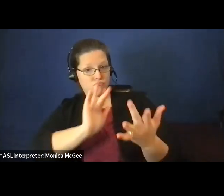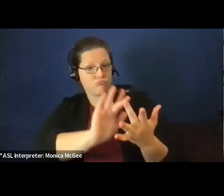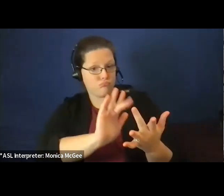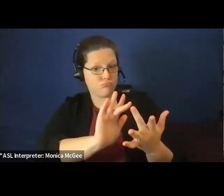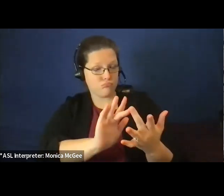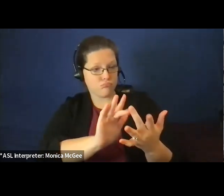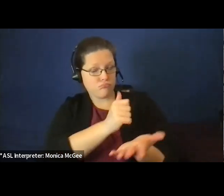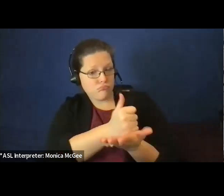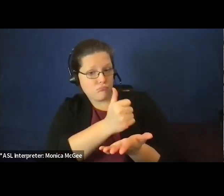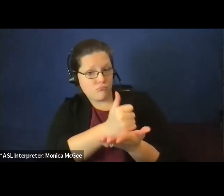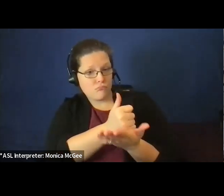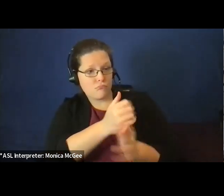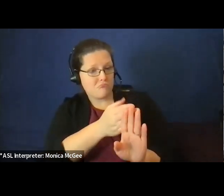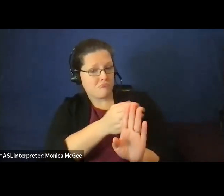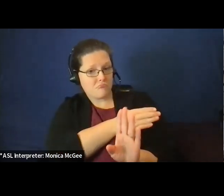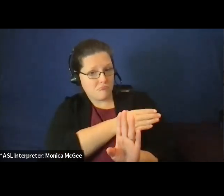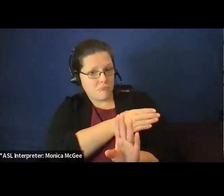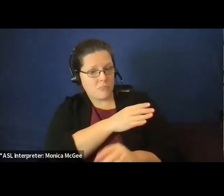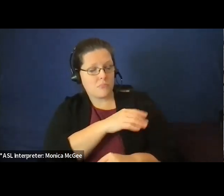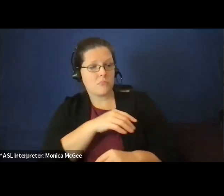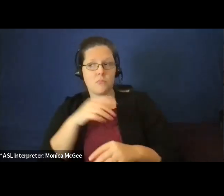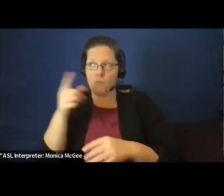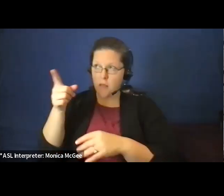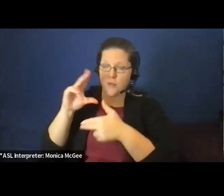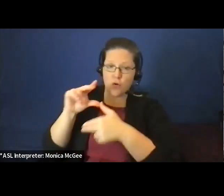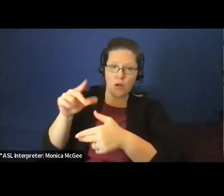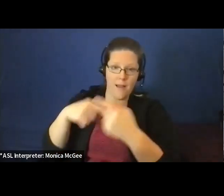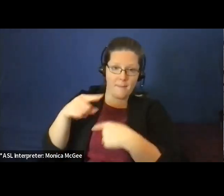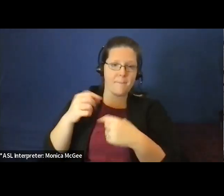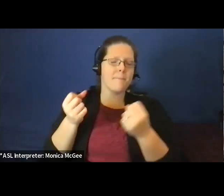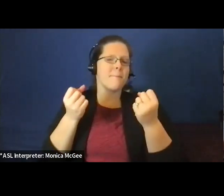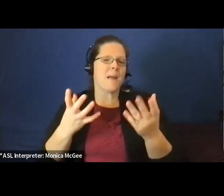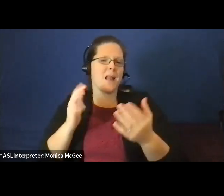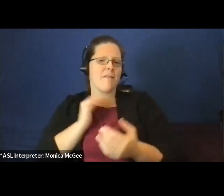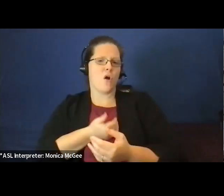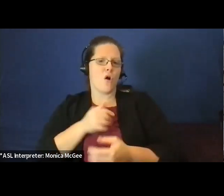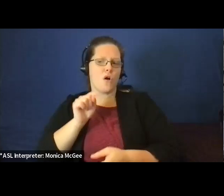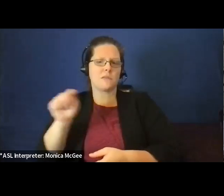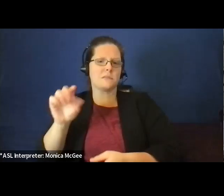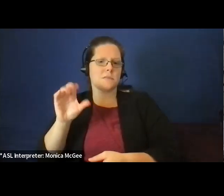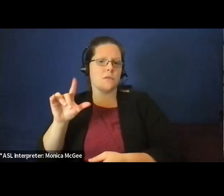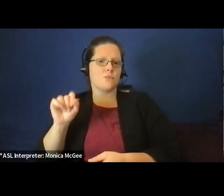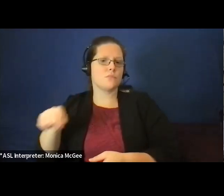plan? And try to understand that do